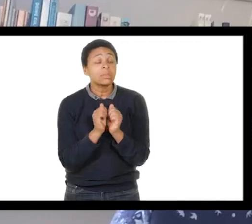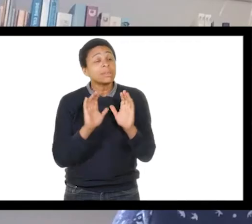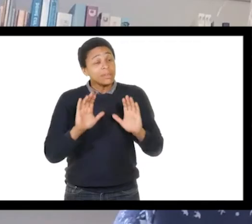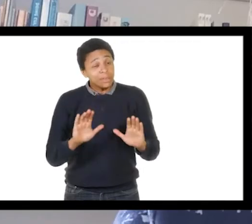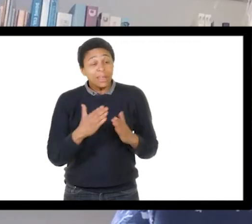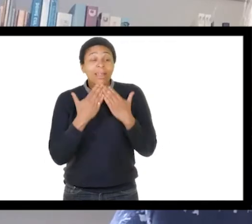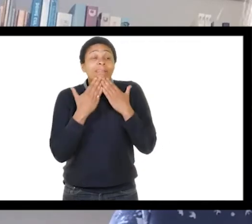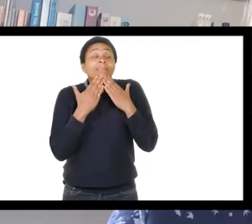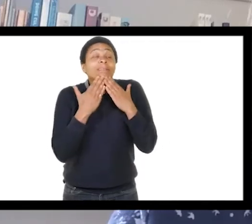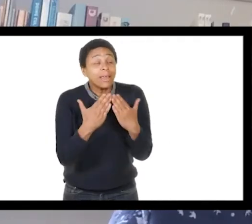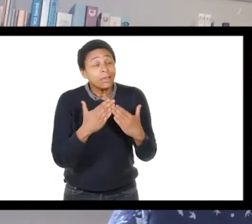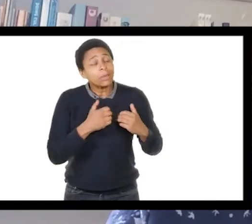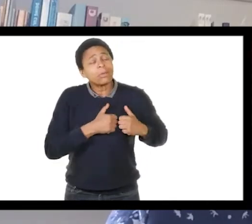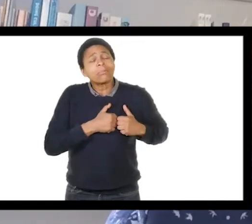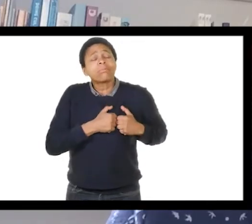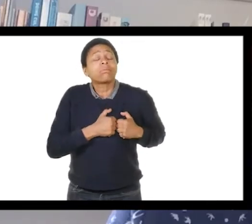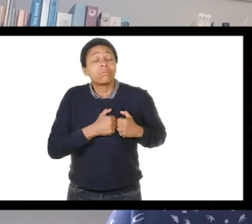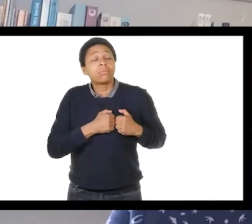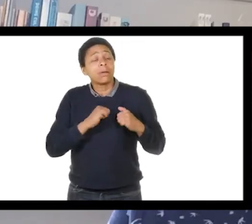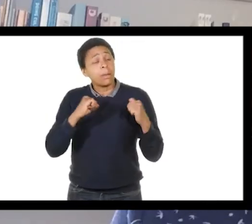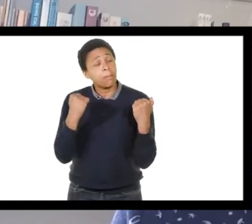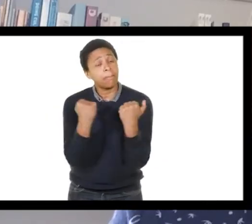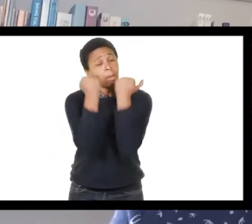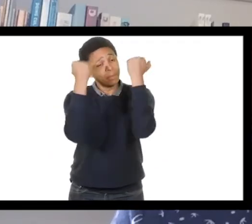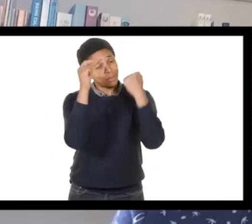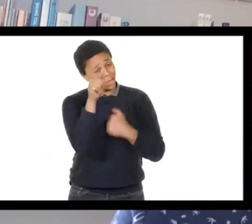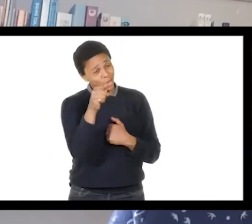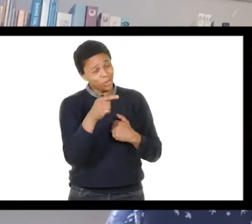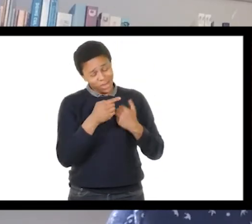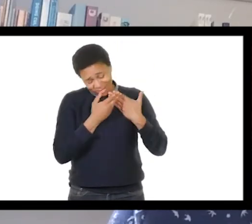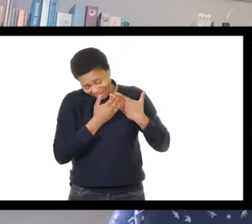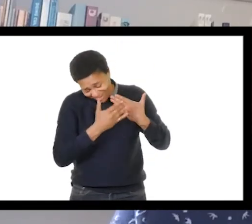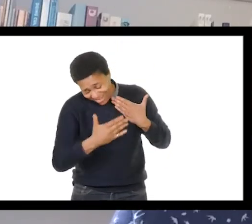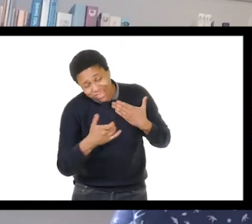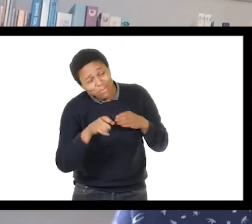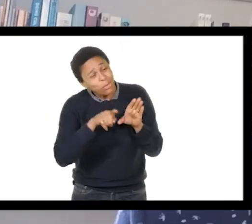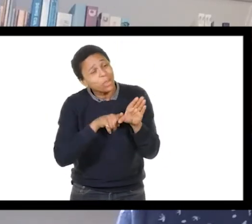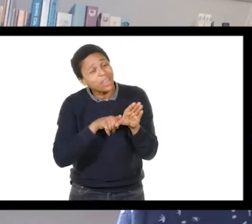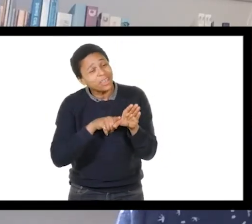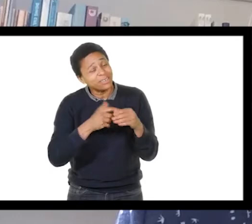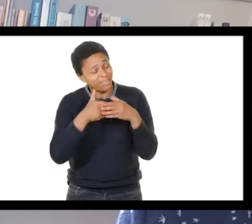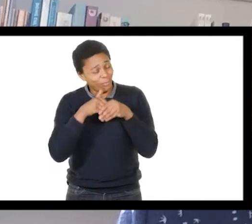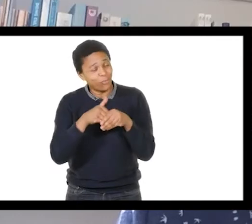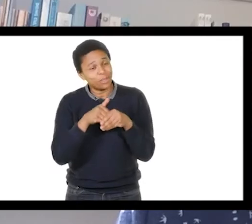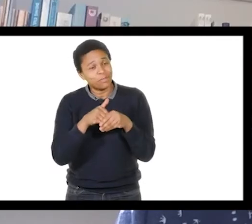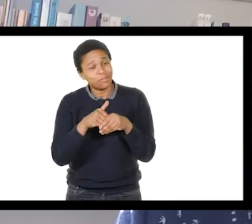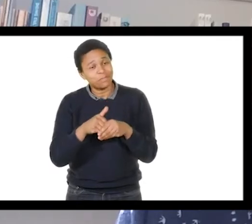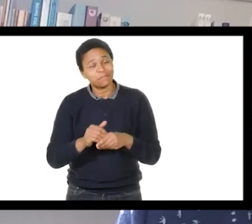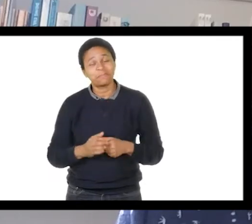So, thank you darling and here’s to you and many more years of friendship.